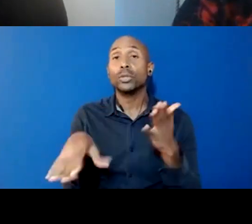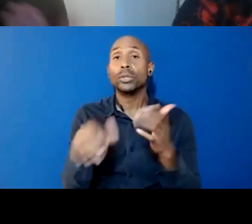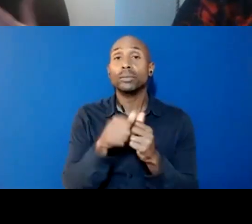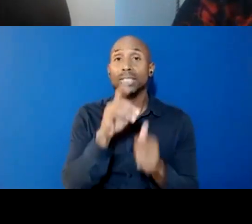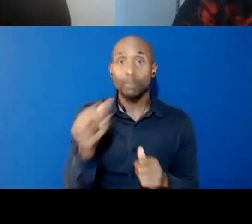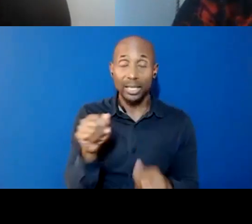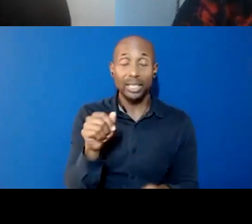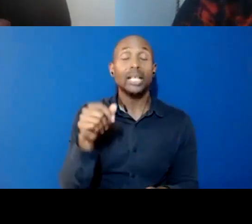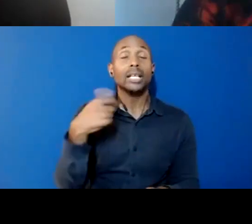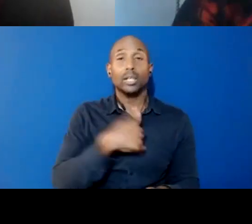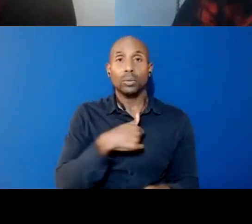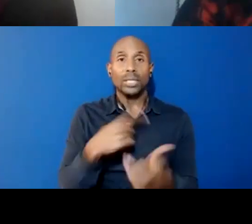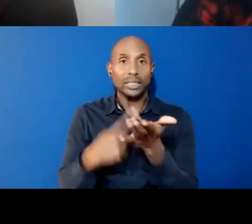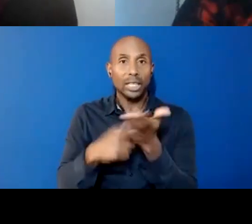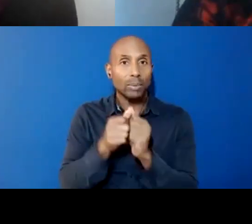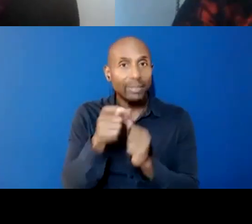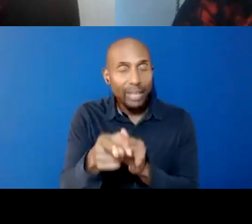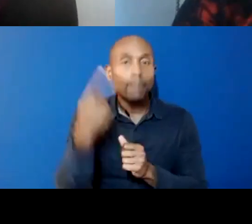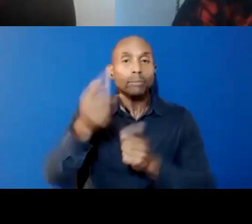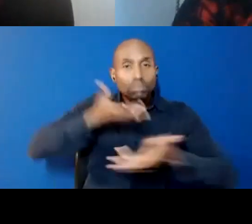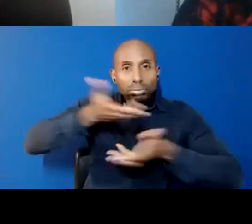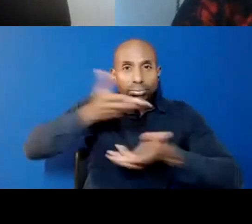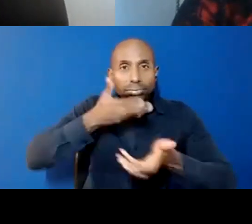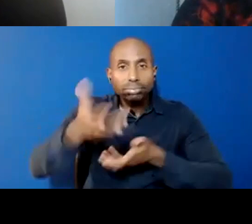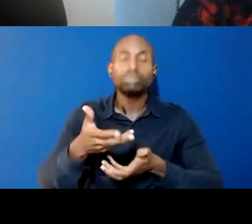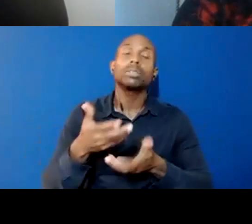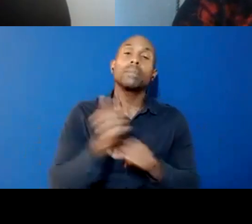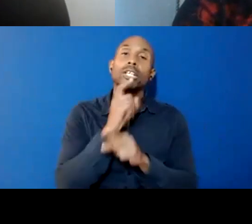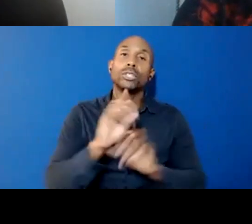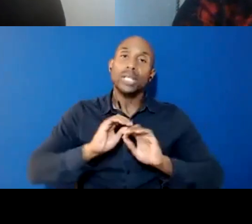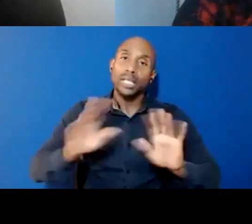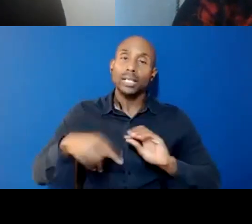policies and what is the student's responsibility versus what is the responsibility of the program